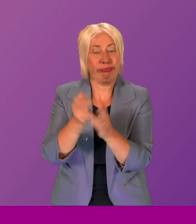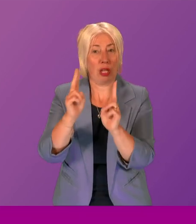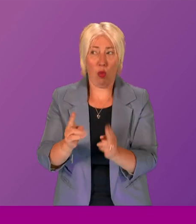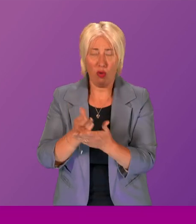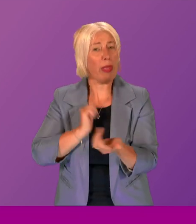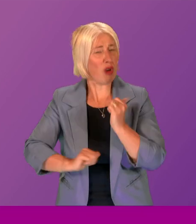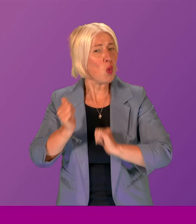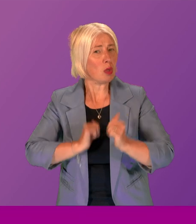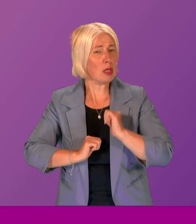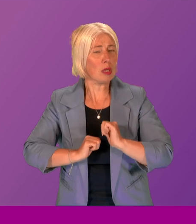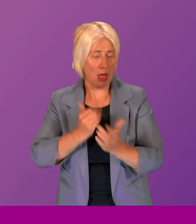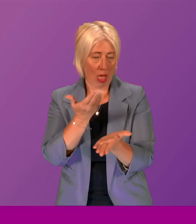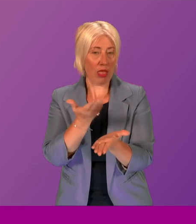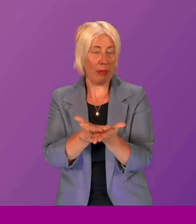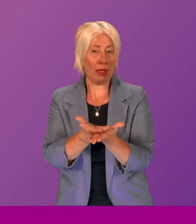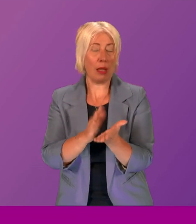of which we are extremely proud. The bill creates new tenants’ rights,